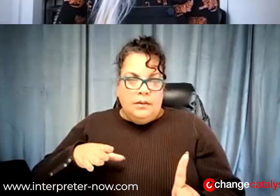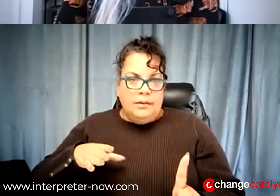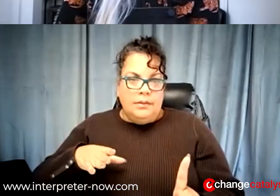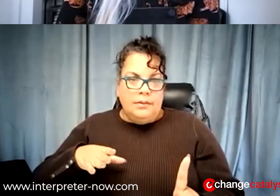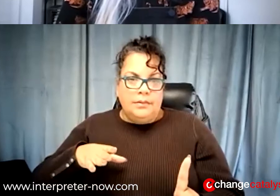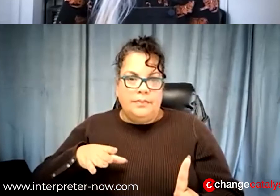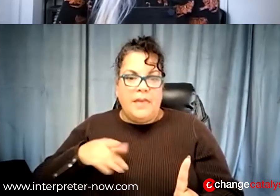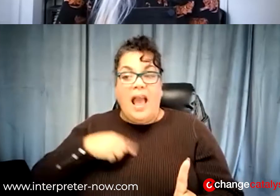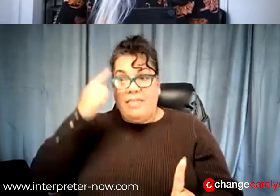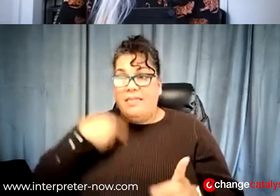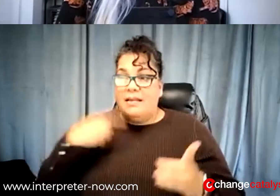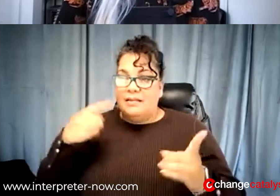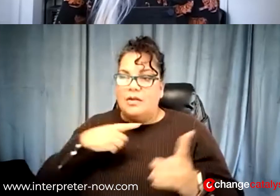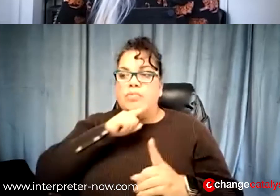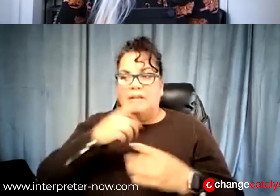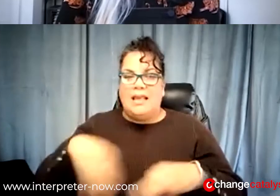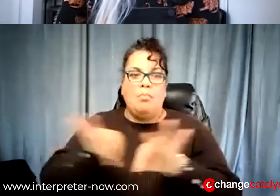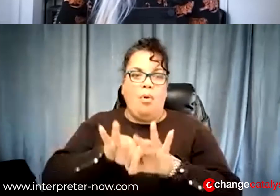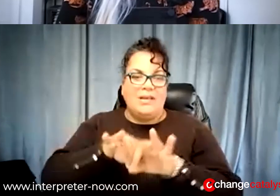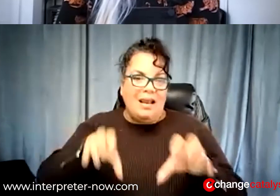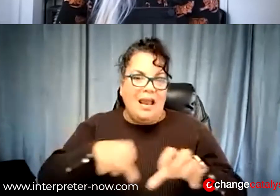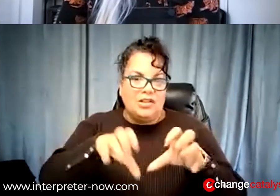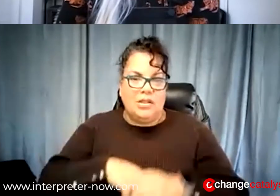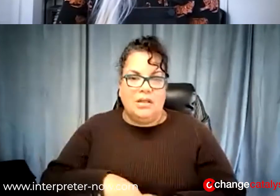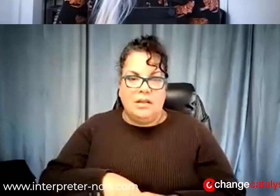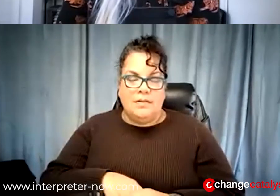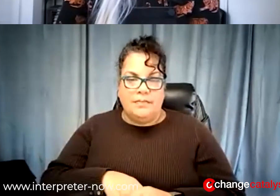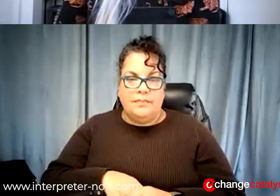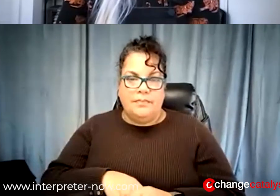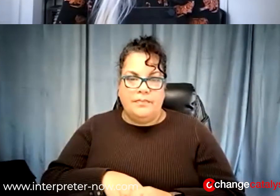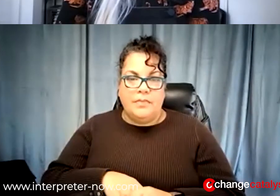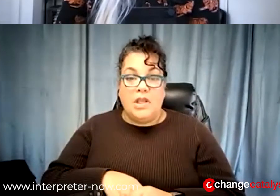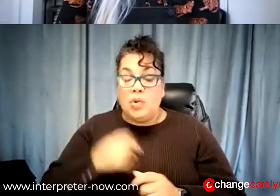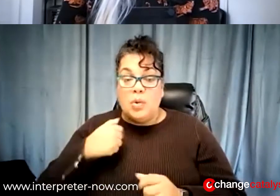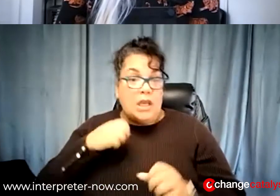OwnTrail is a great place to do that, but you can also just do that through your daily